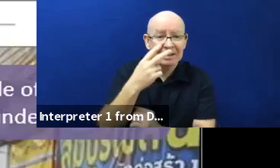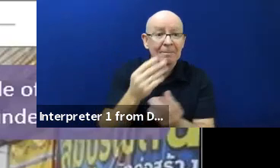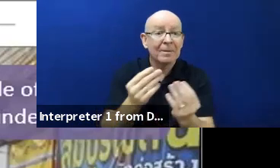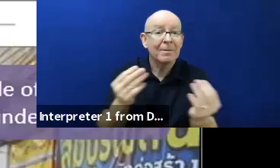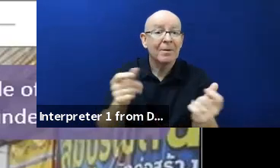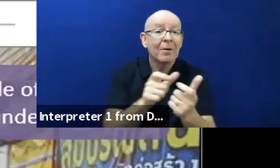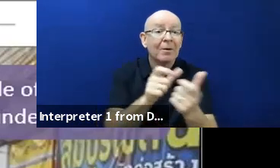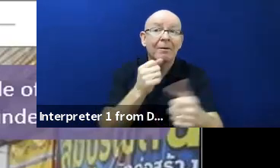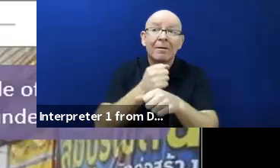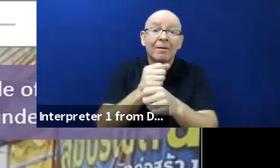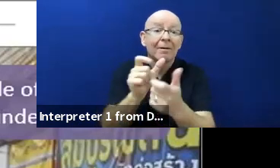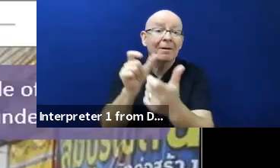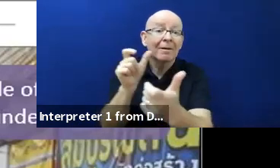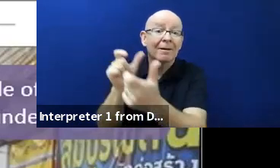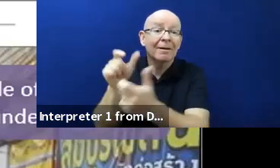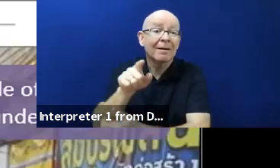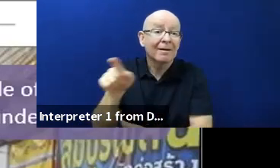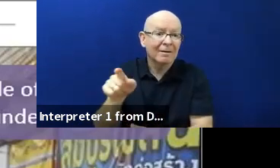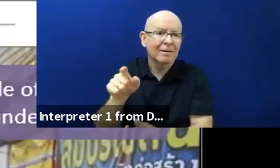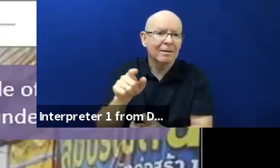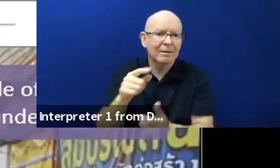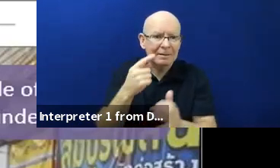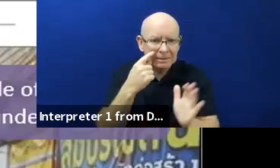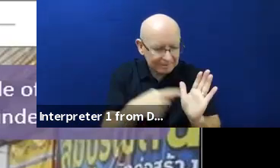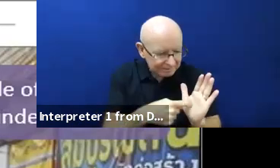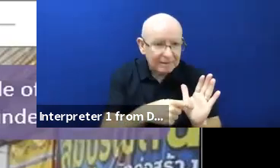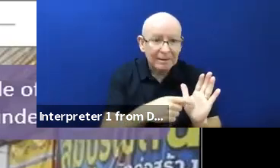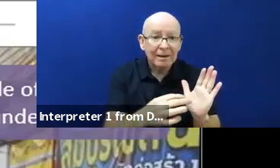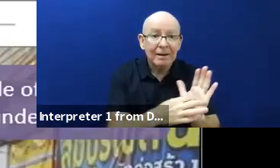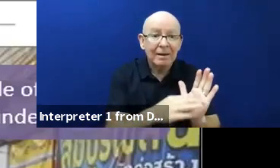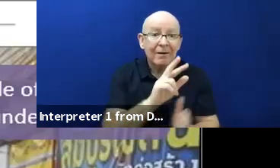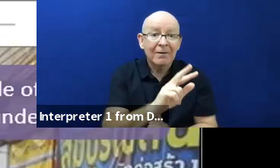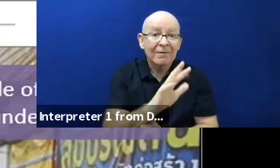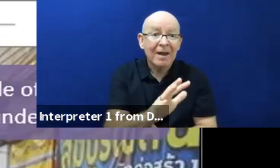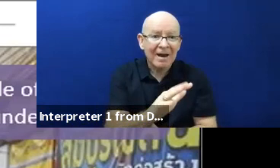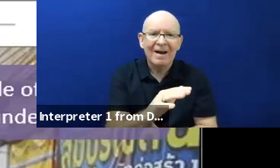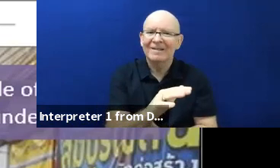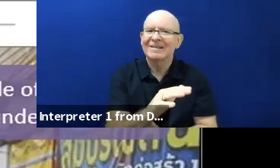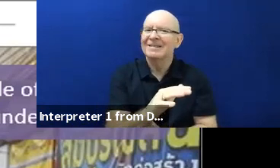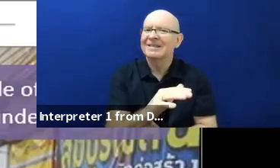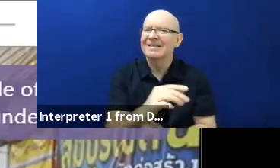there are numerous variations of article 35 now you can imagine, and the only problem is they